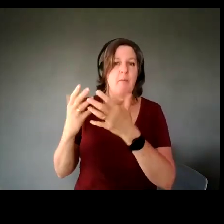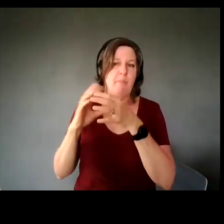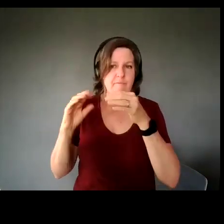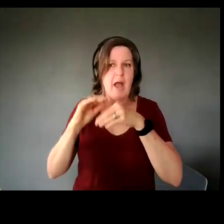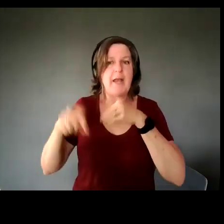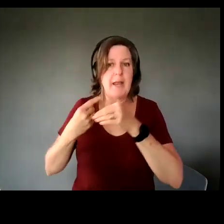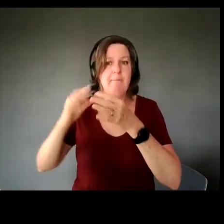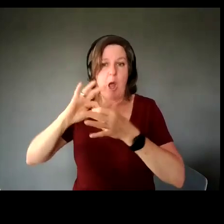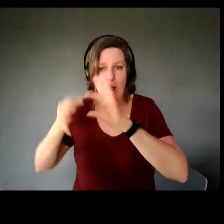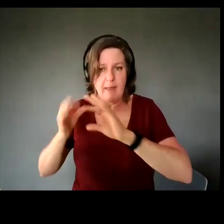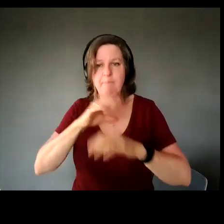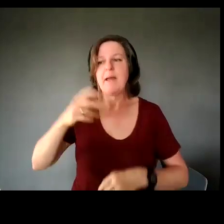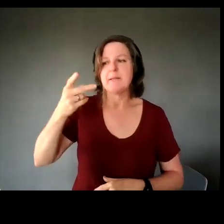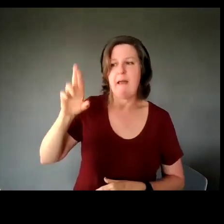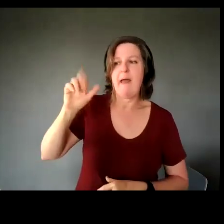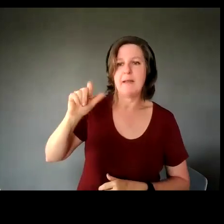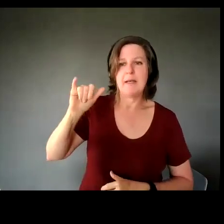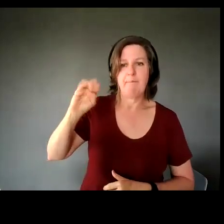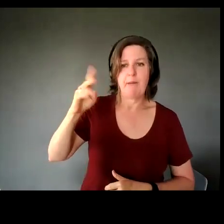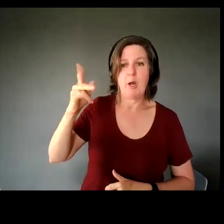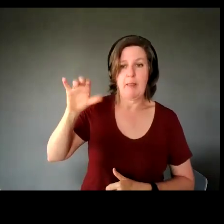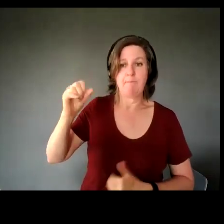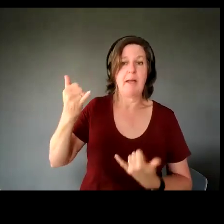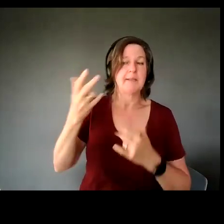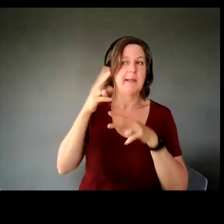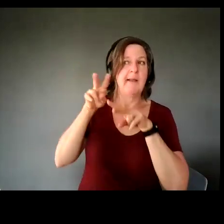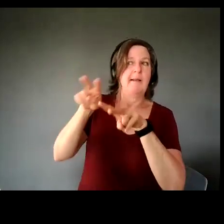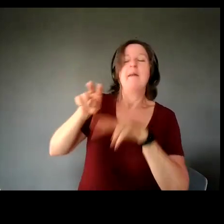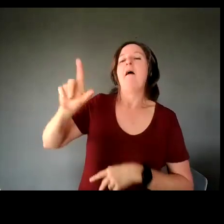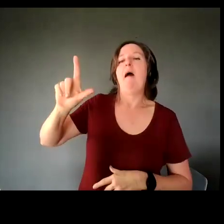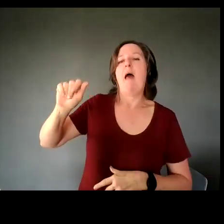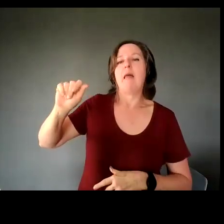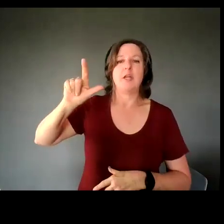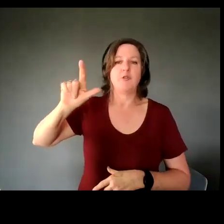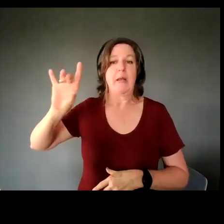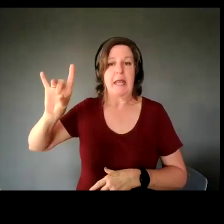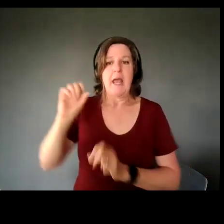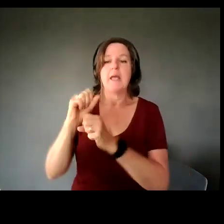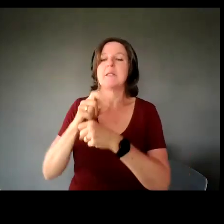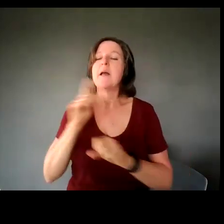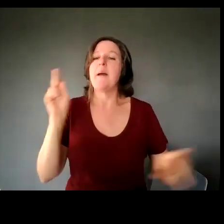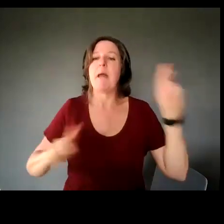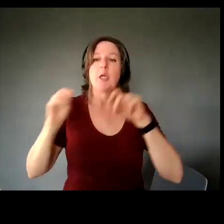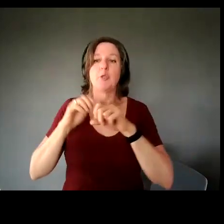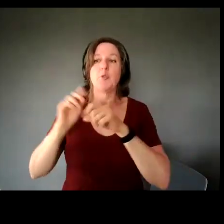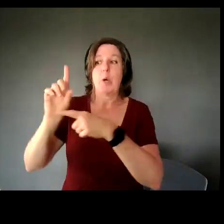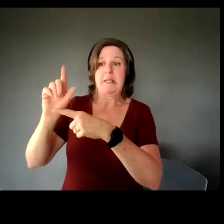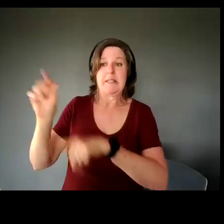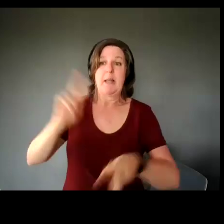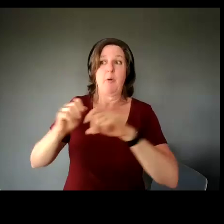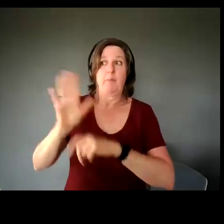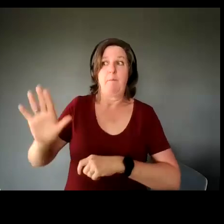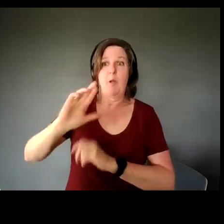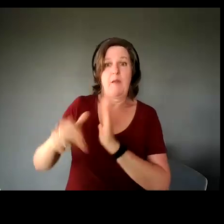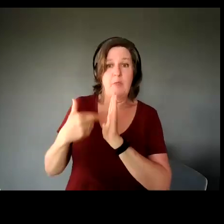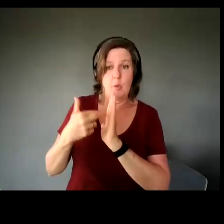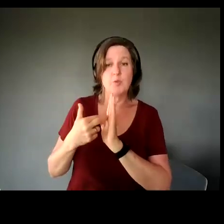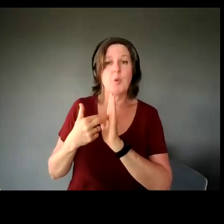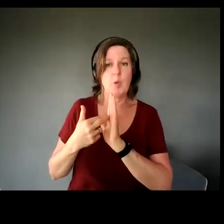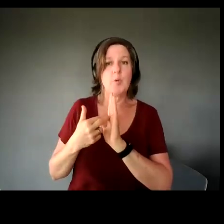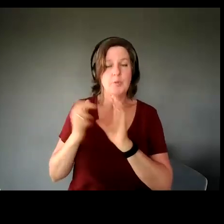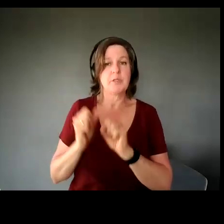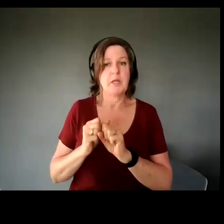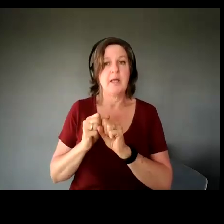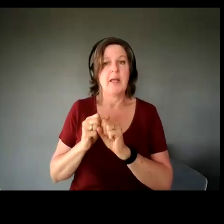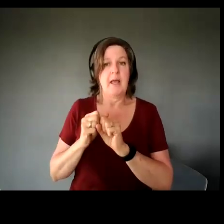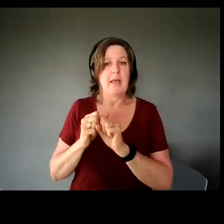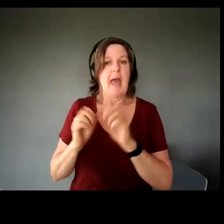really have our eye to LA28 and ensuring Disabled people in these rolls are able to cover content like news